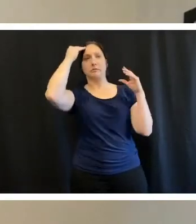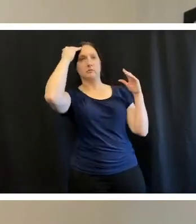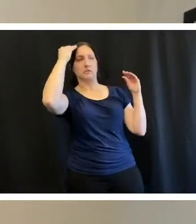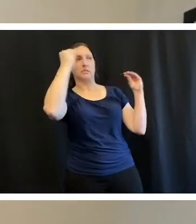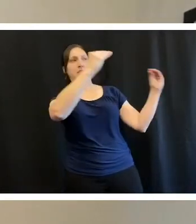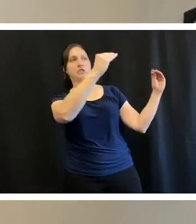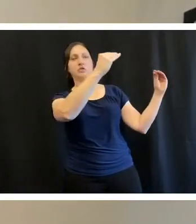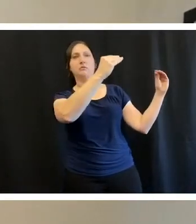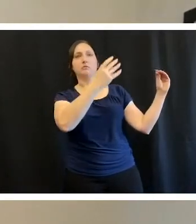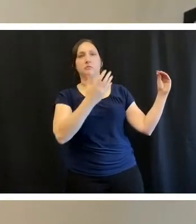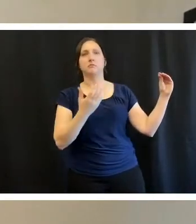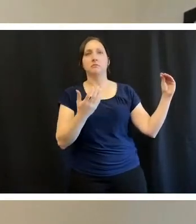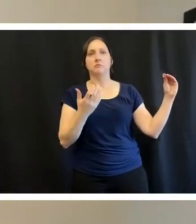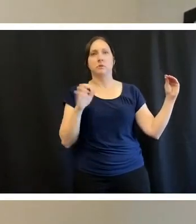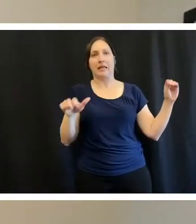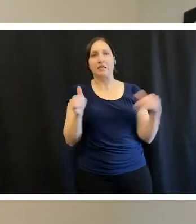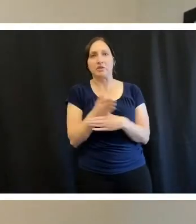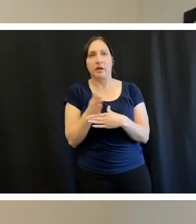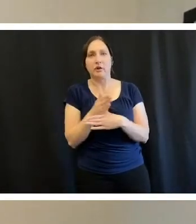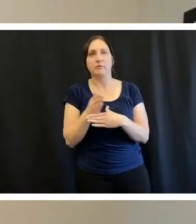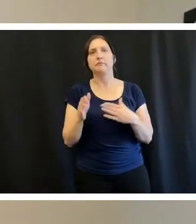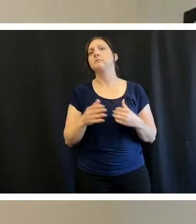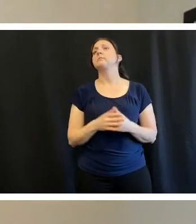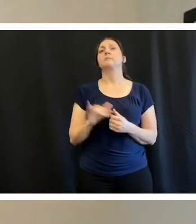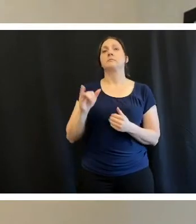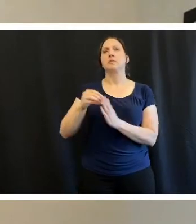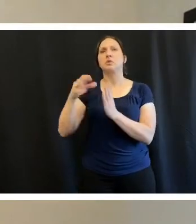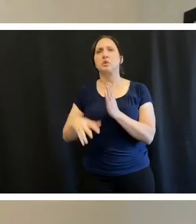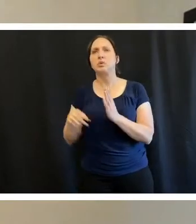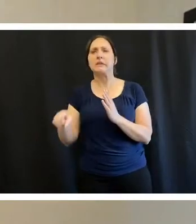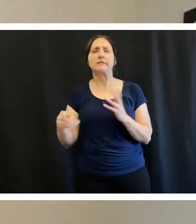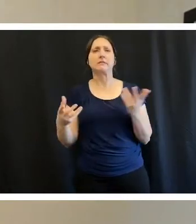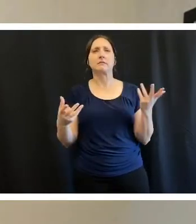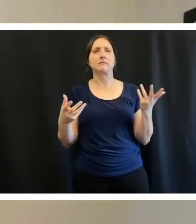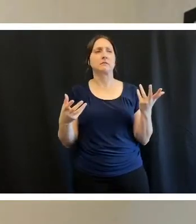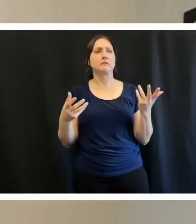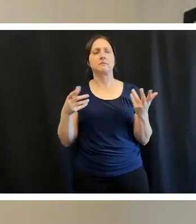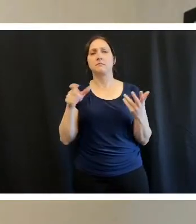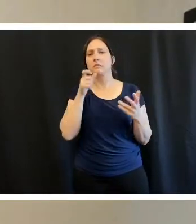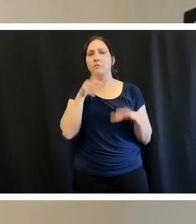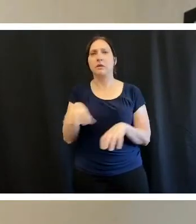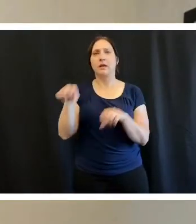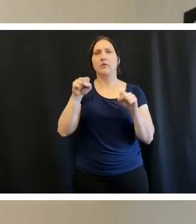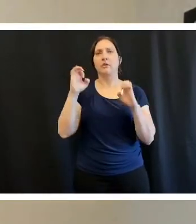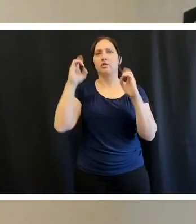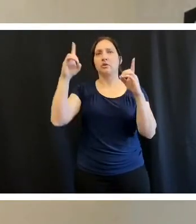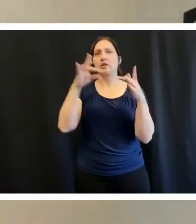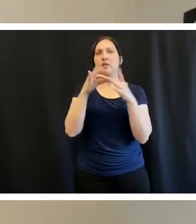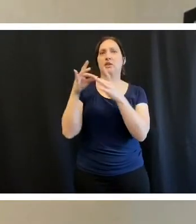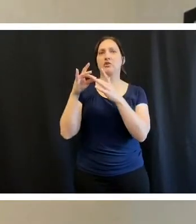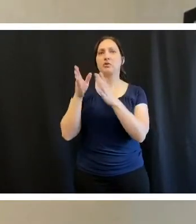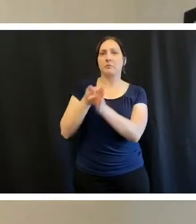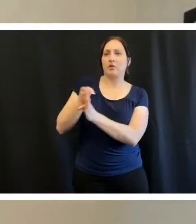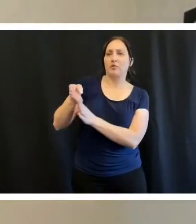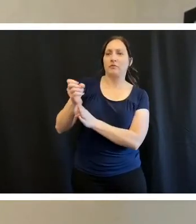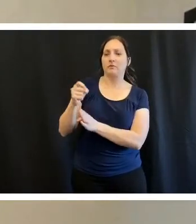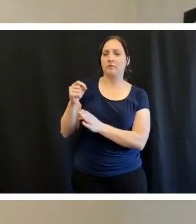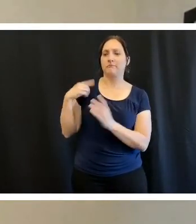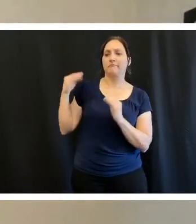and going out to take on education leadership careers. That's definitely something we can help with.